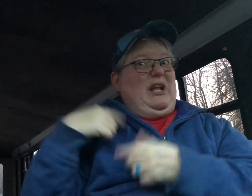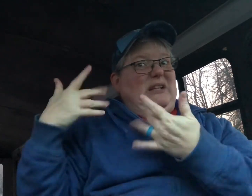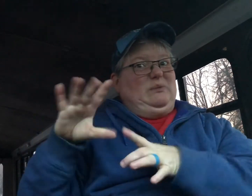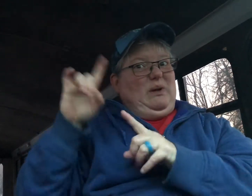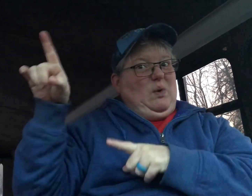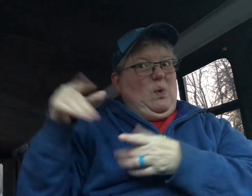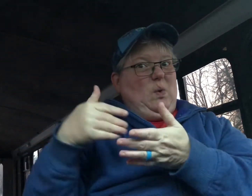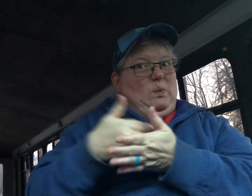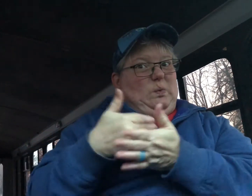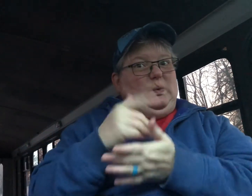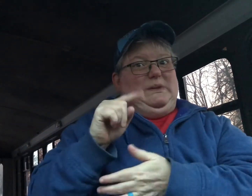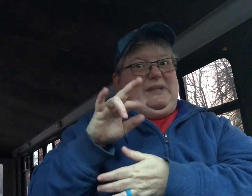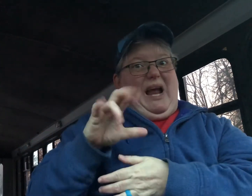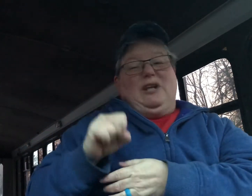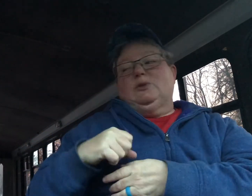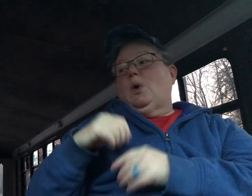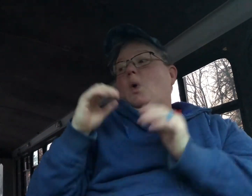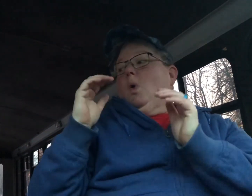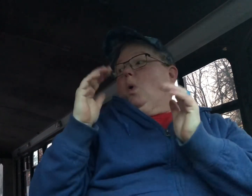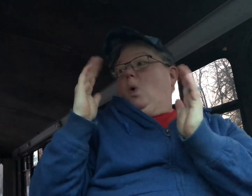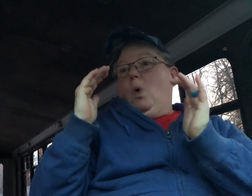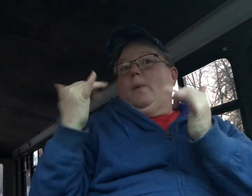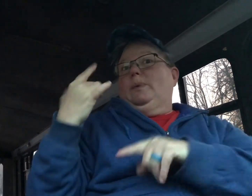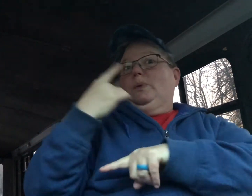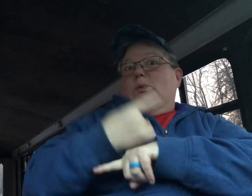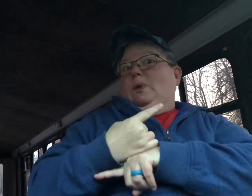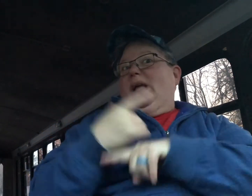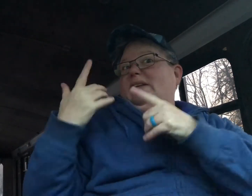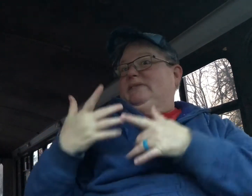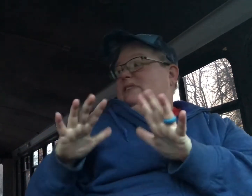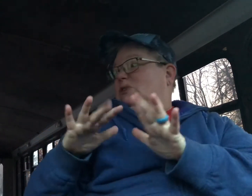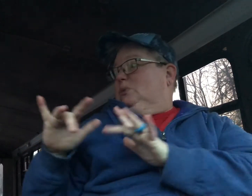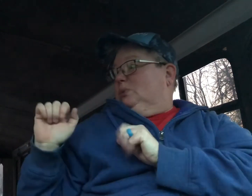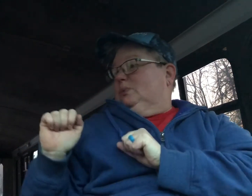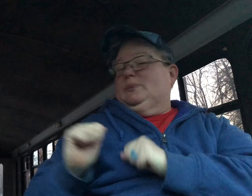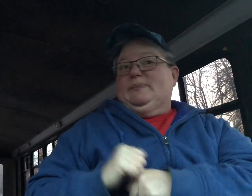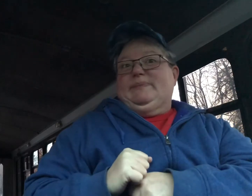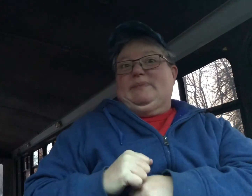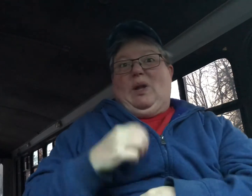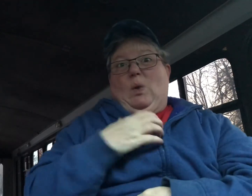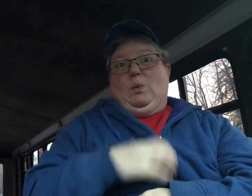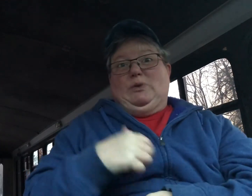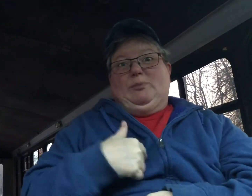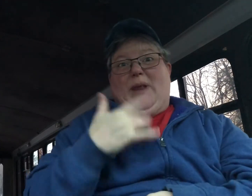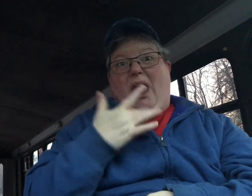I don't want to go to the dump with new tires. So hopefully today I'll have this empty. Wish me luck.